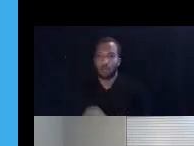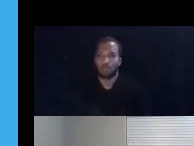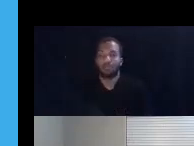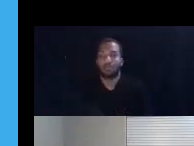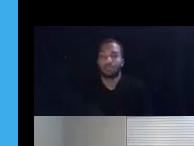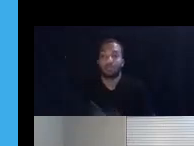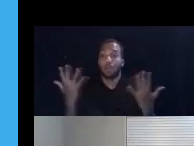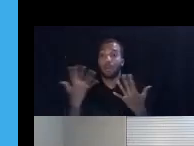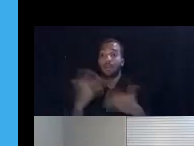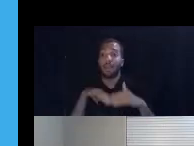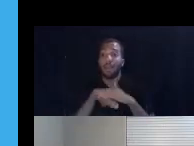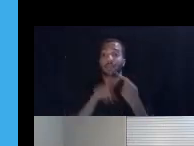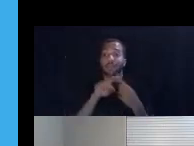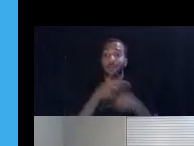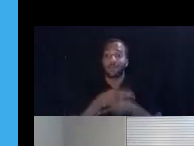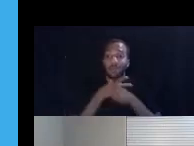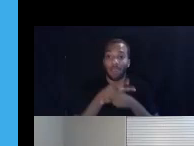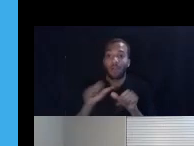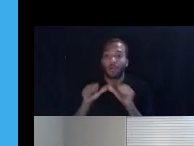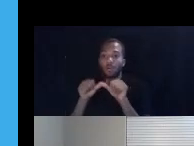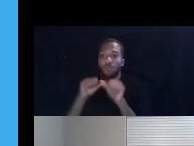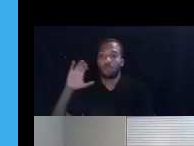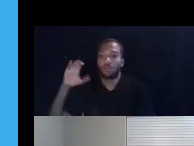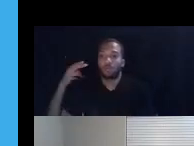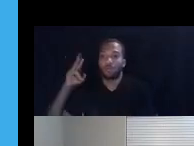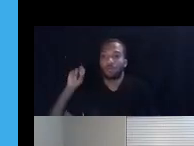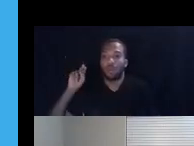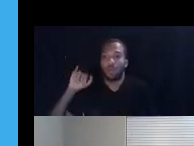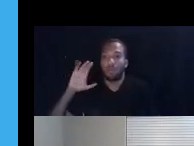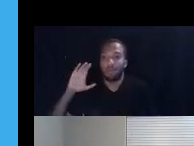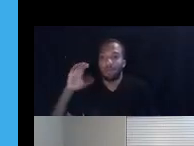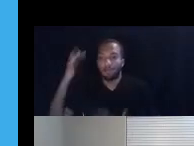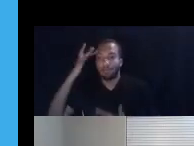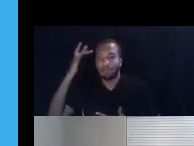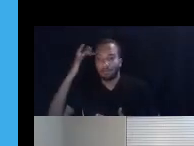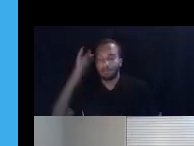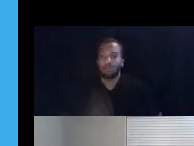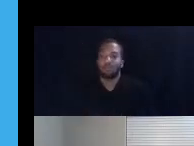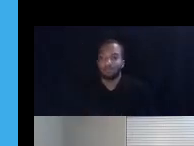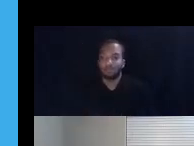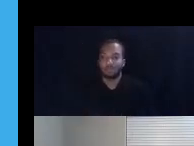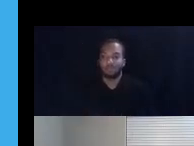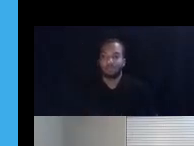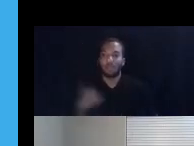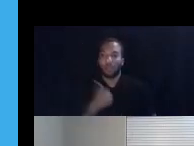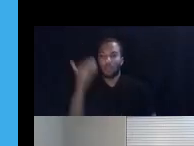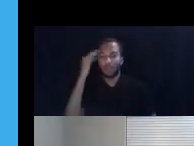chronic conditions and health equity. And so while we know that health equity of course, isn't separate, we called it out specifically